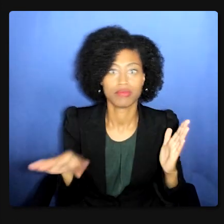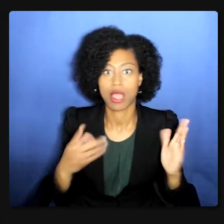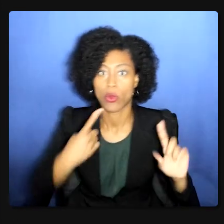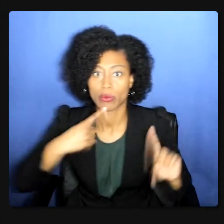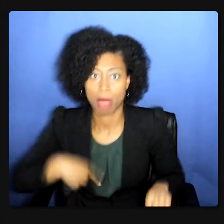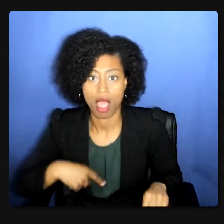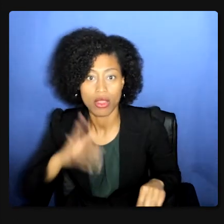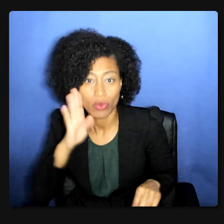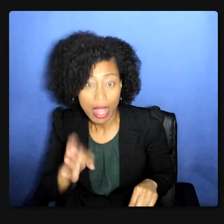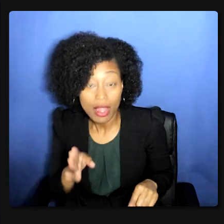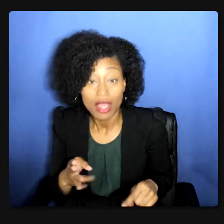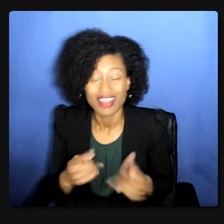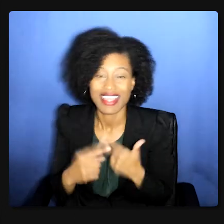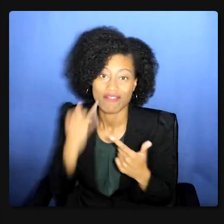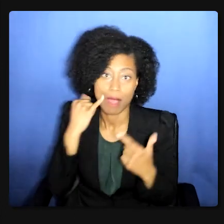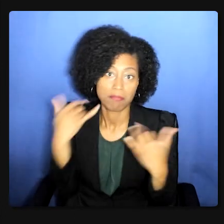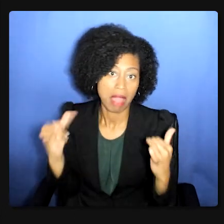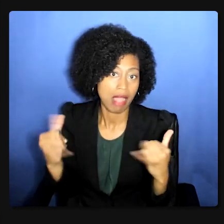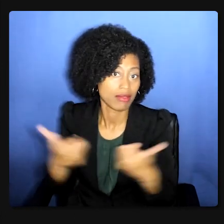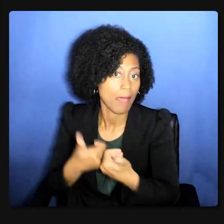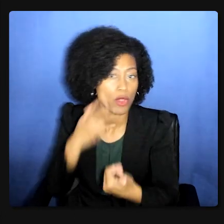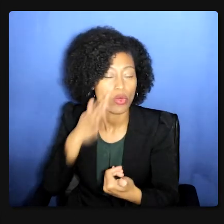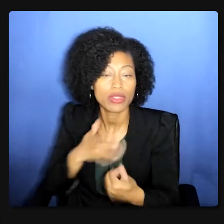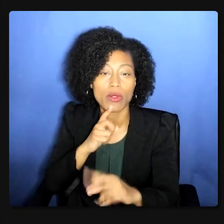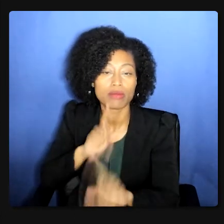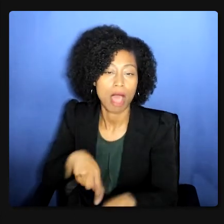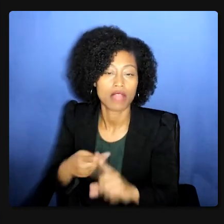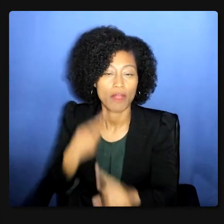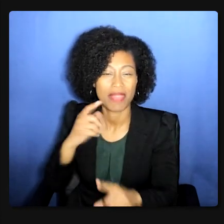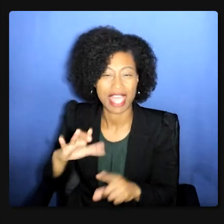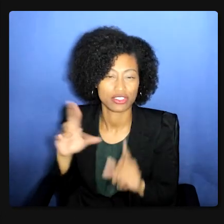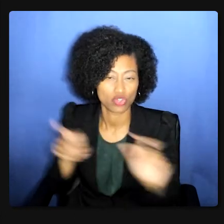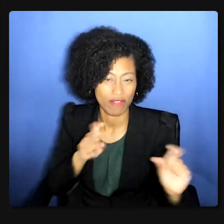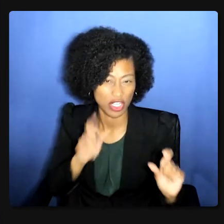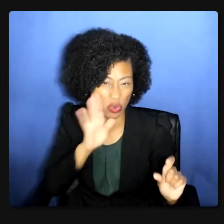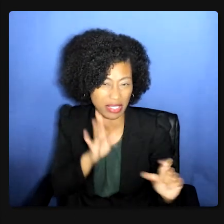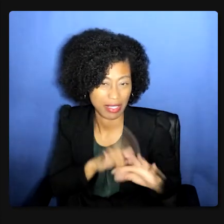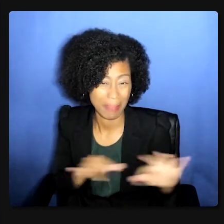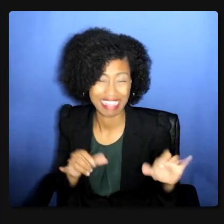to echo back a response, right? And same if I was playing a game, I want a response back from the server.